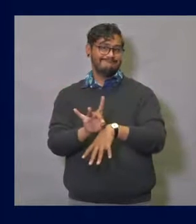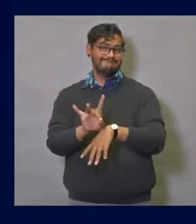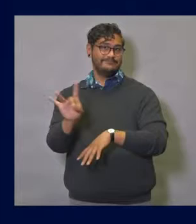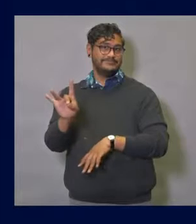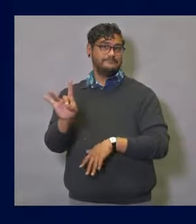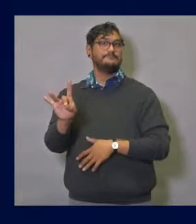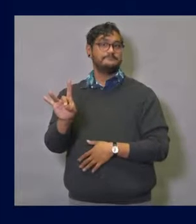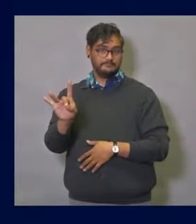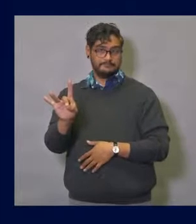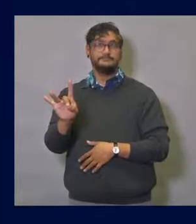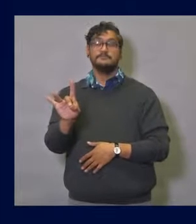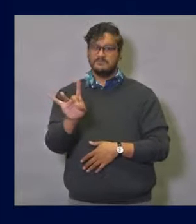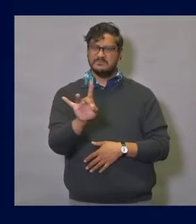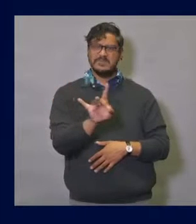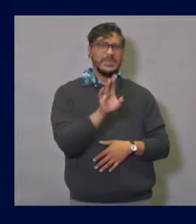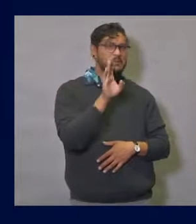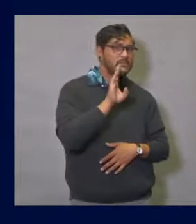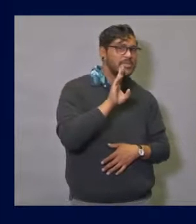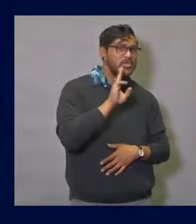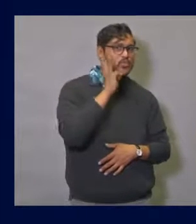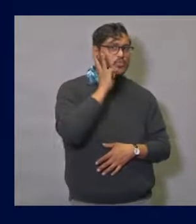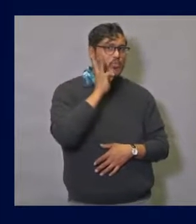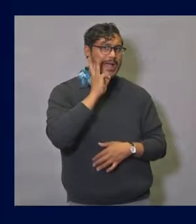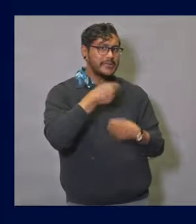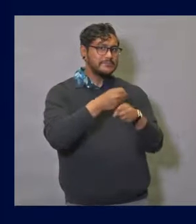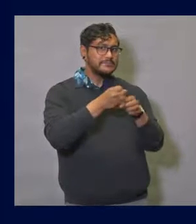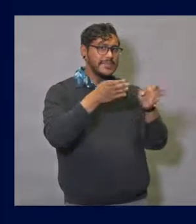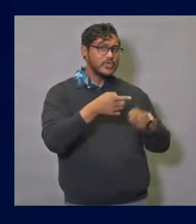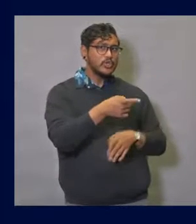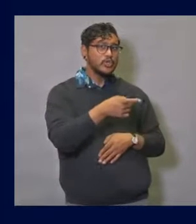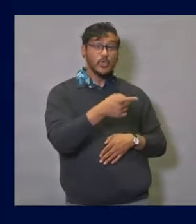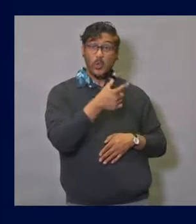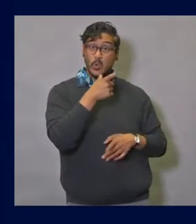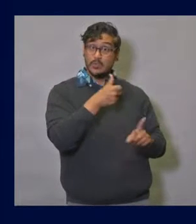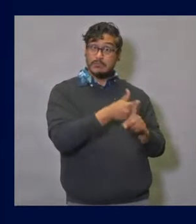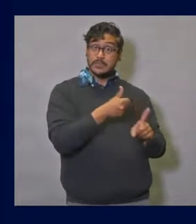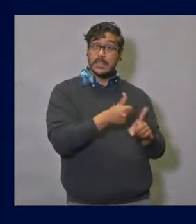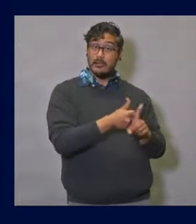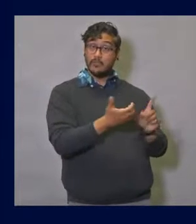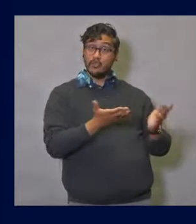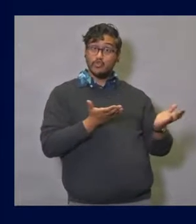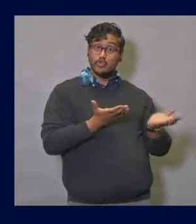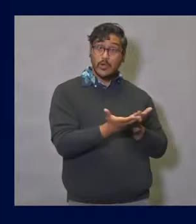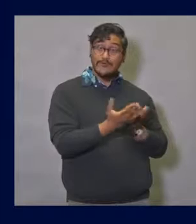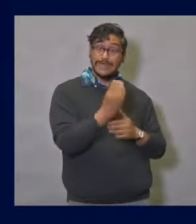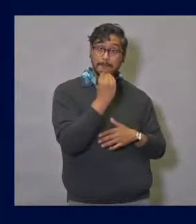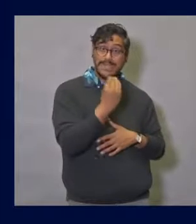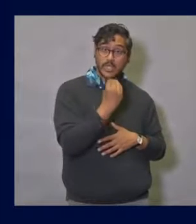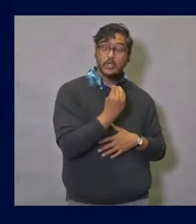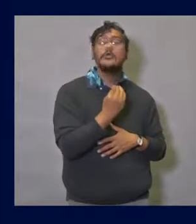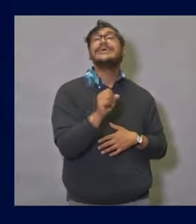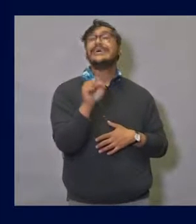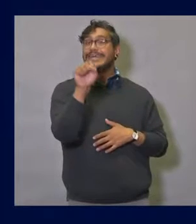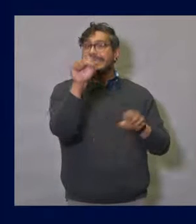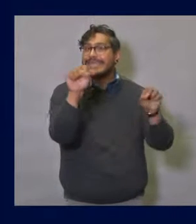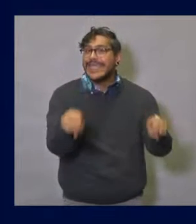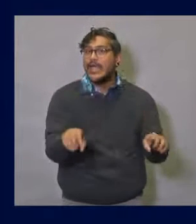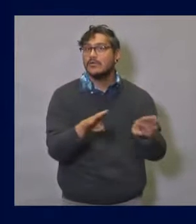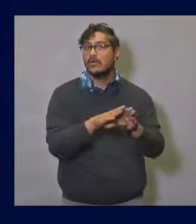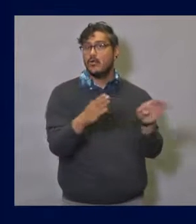00 P.M. -- CLOSING